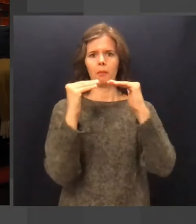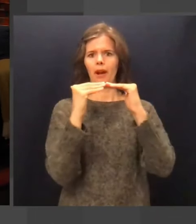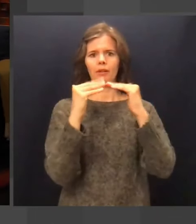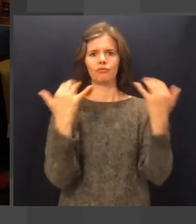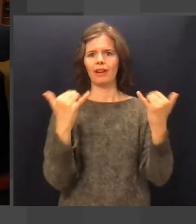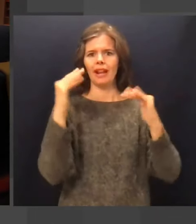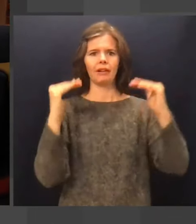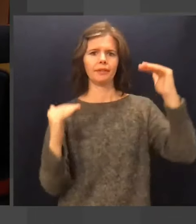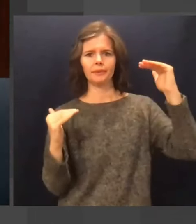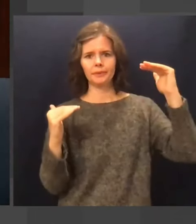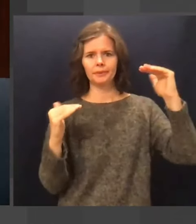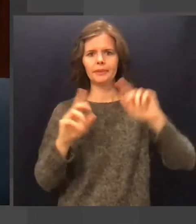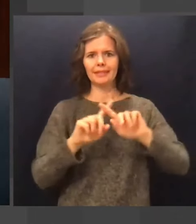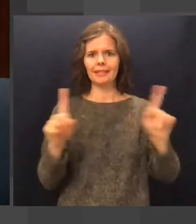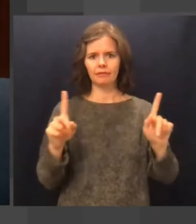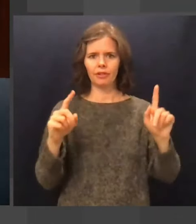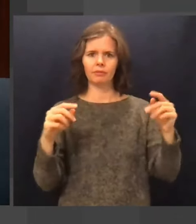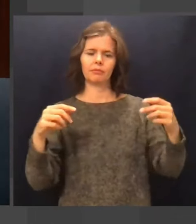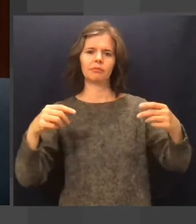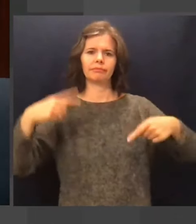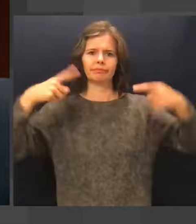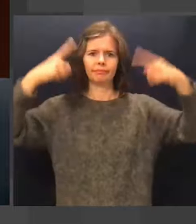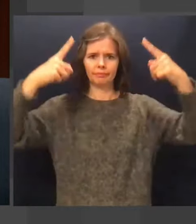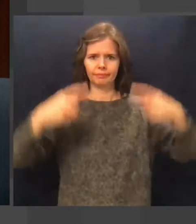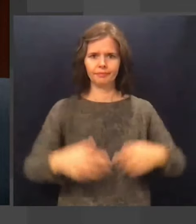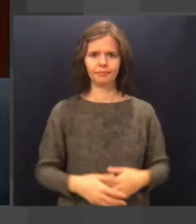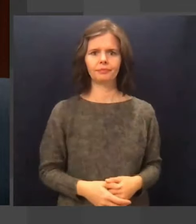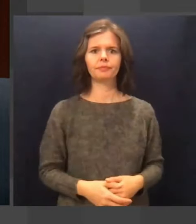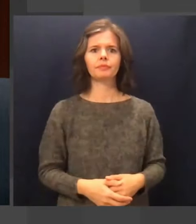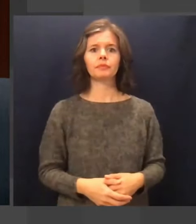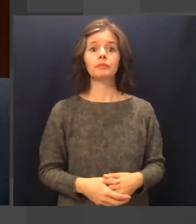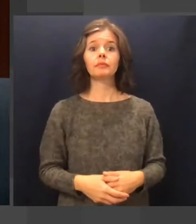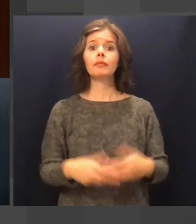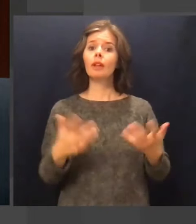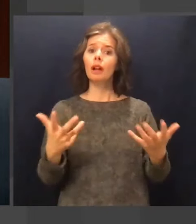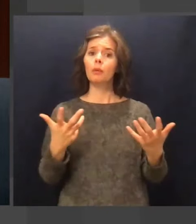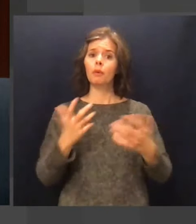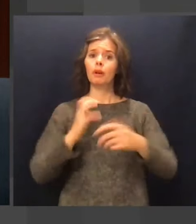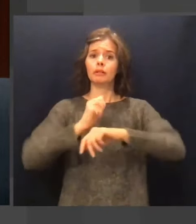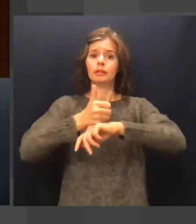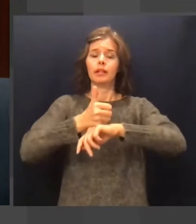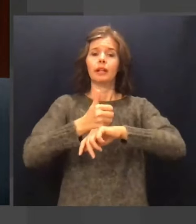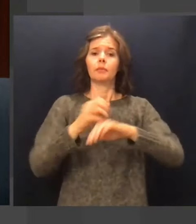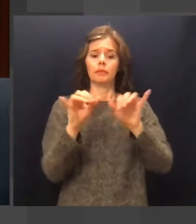THE MAIN OBJECTIVE IS TO REACH